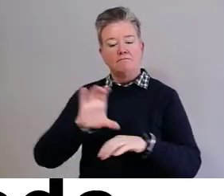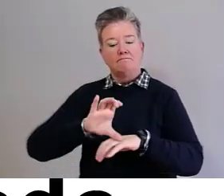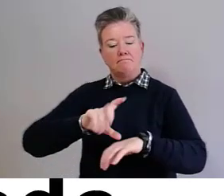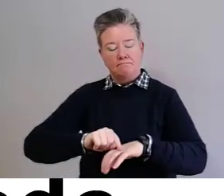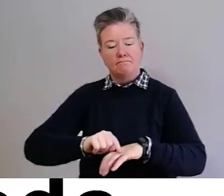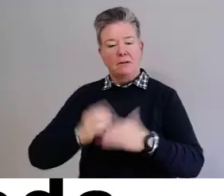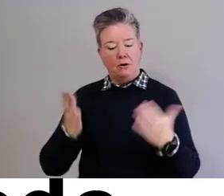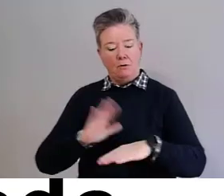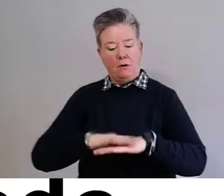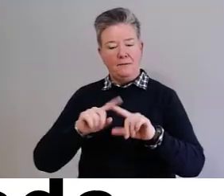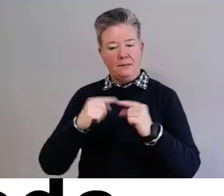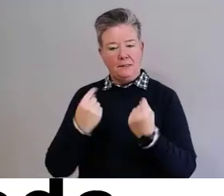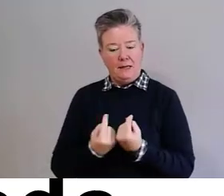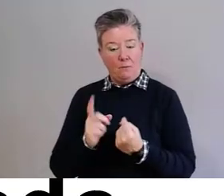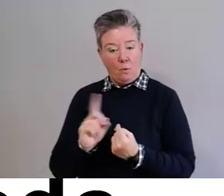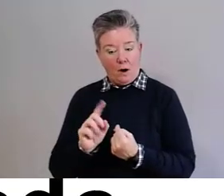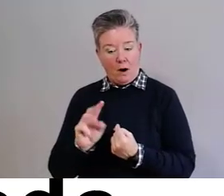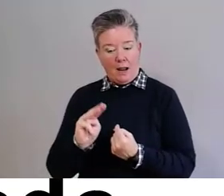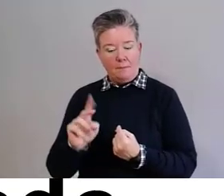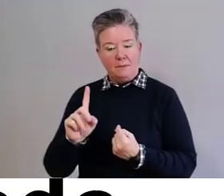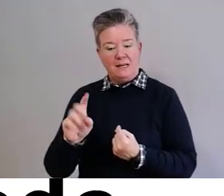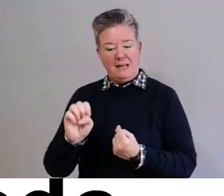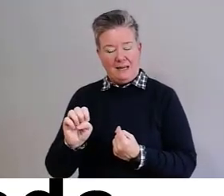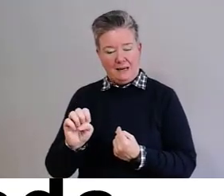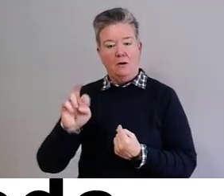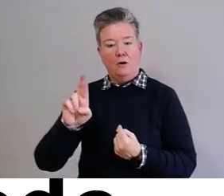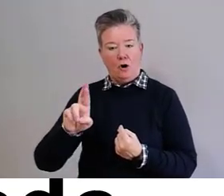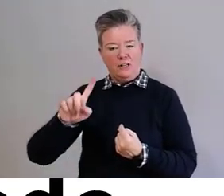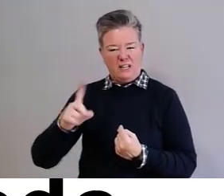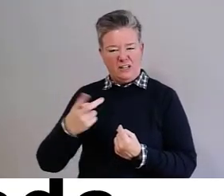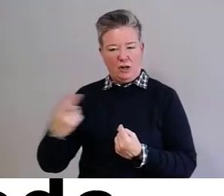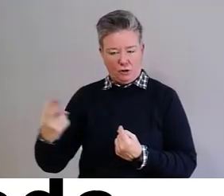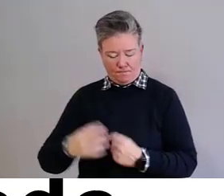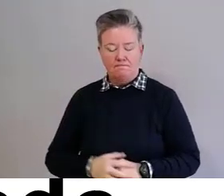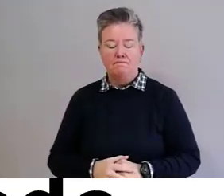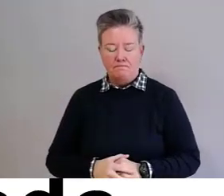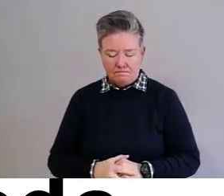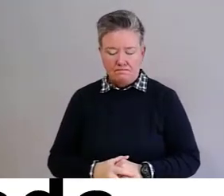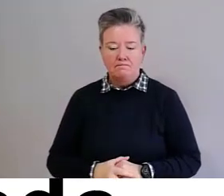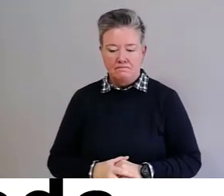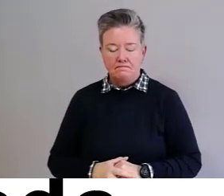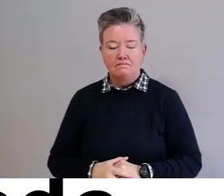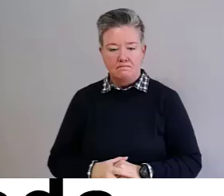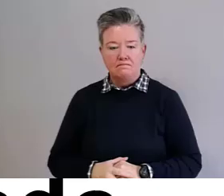on the team at Michigan Department of Education Resource for Deaf and Hard of Hearing.